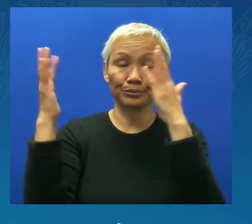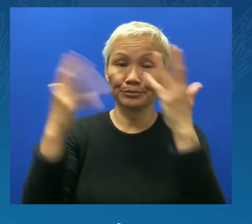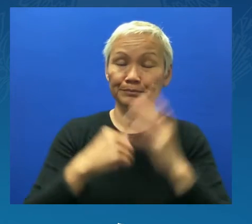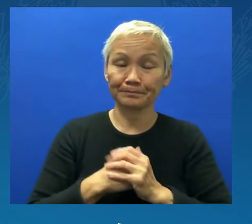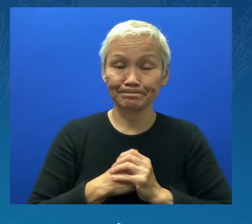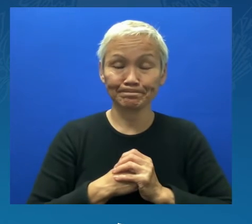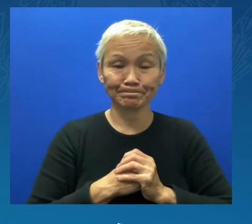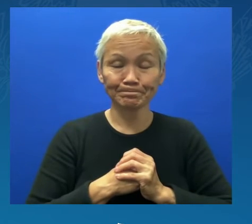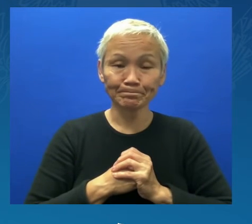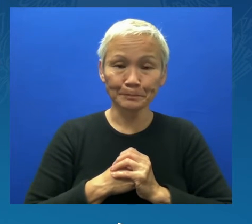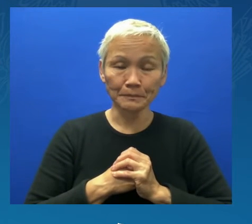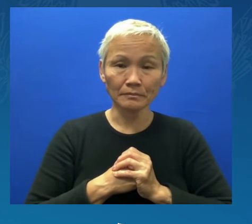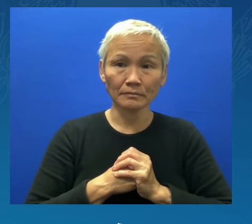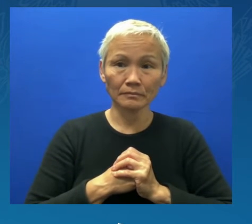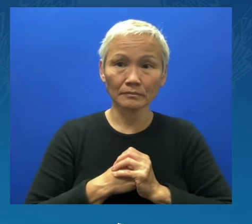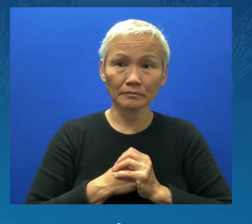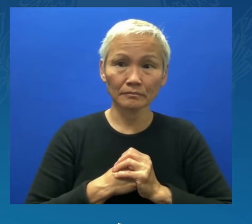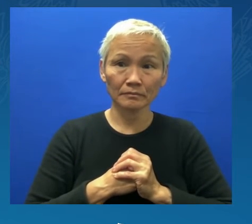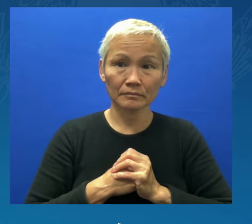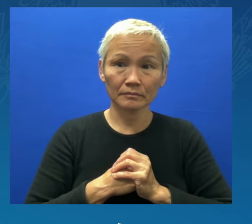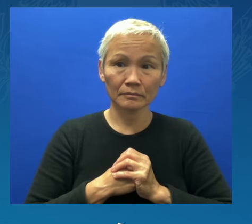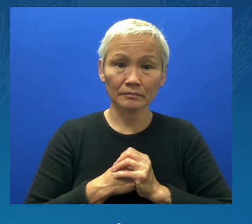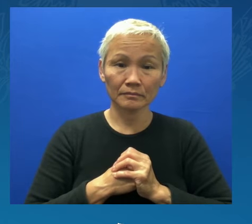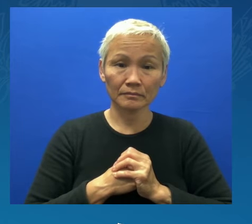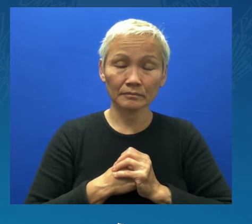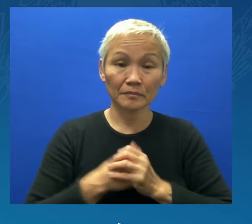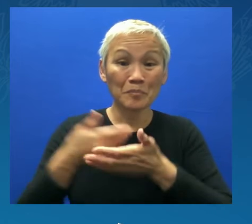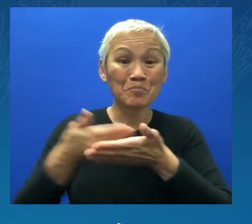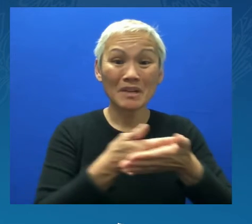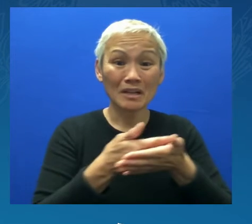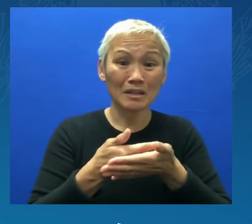Audience Member: We love you, Kamala! The Vice President: Hi, baby. Awww.